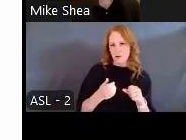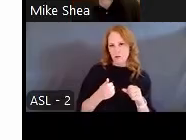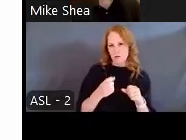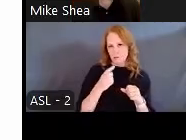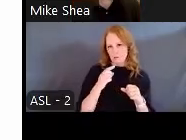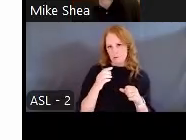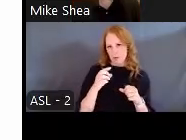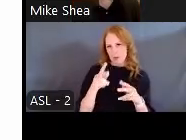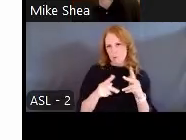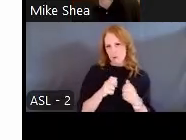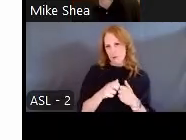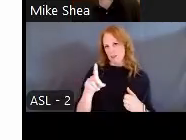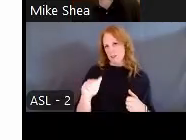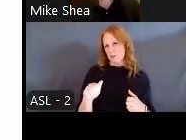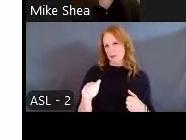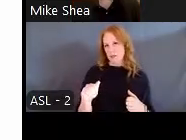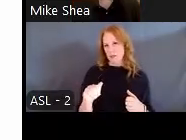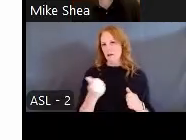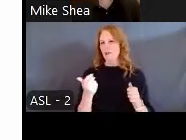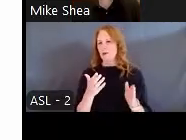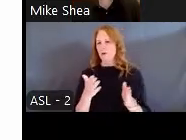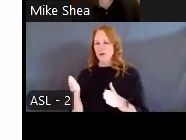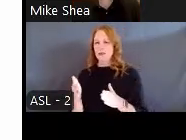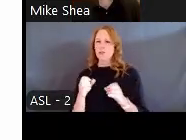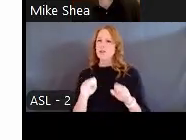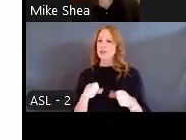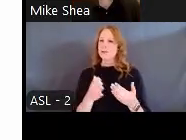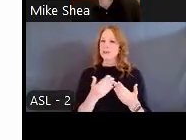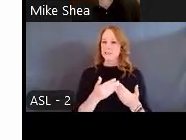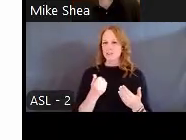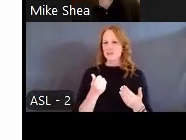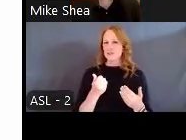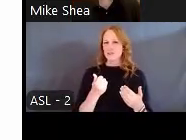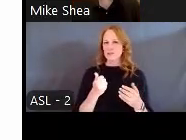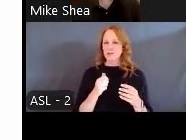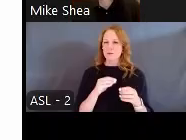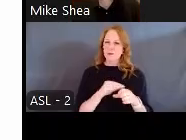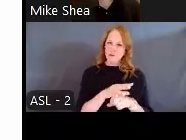um so that it's a lot easier to influence them. It really you can take a look at the history of this